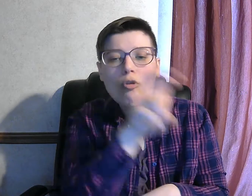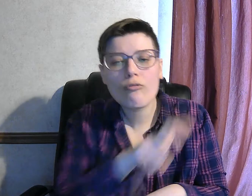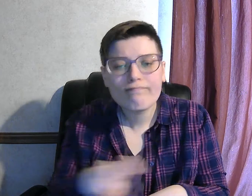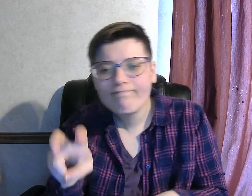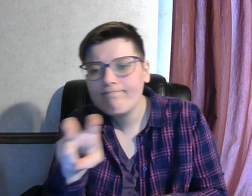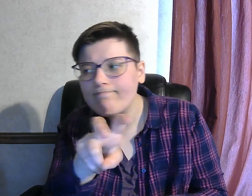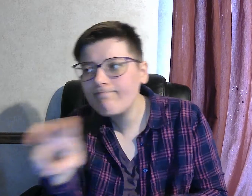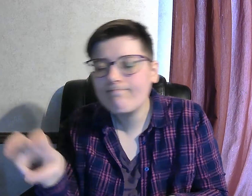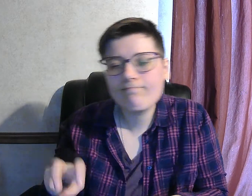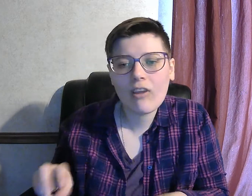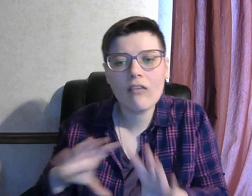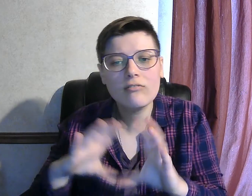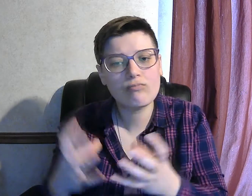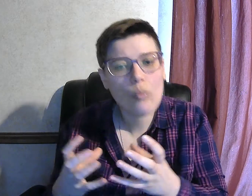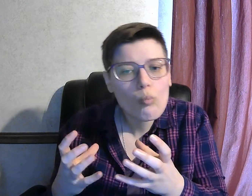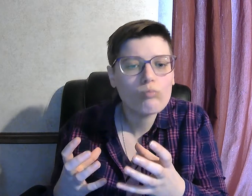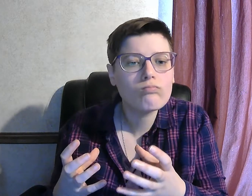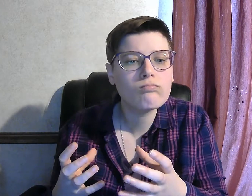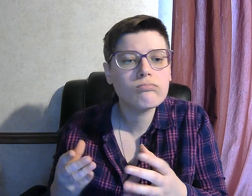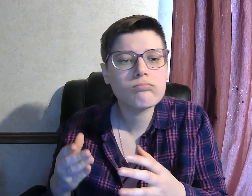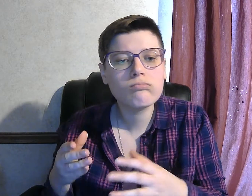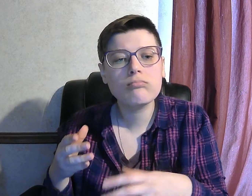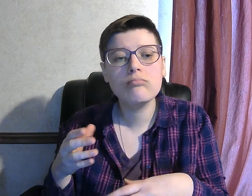and how people navigate the world.